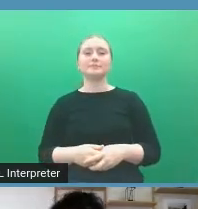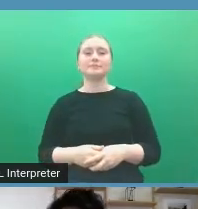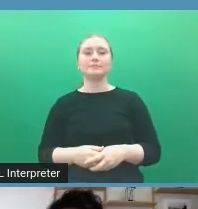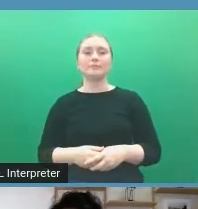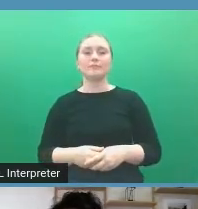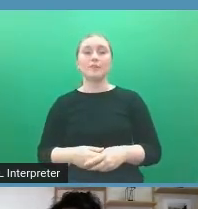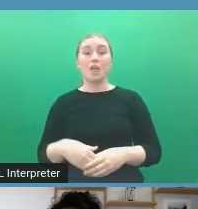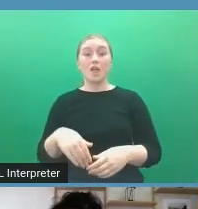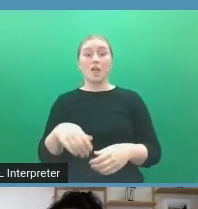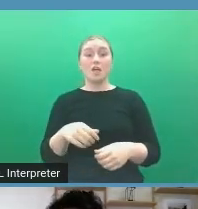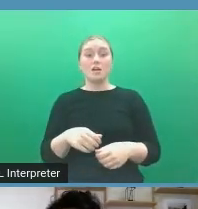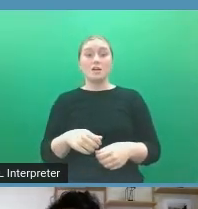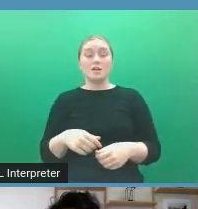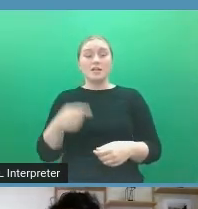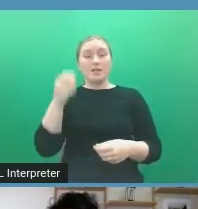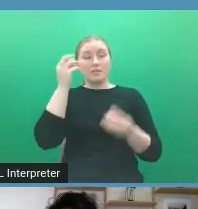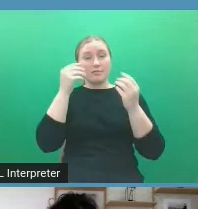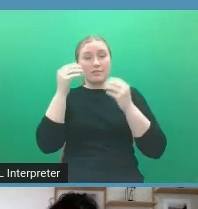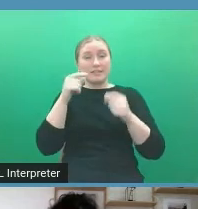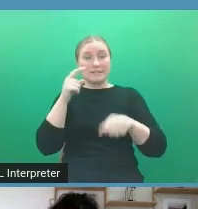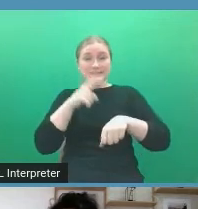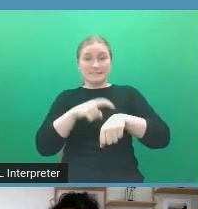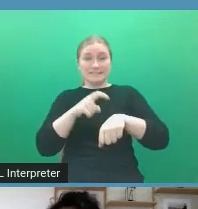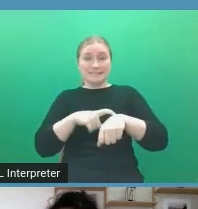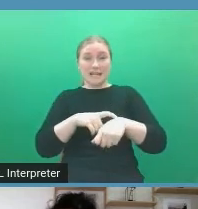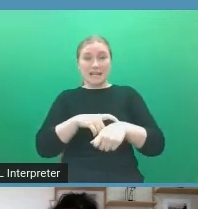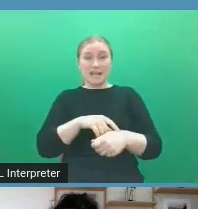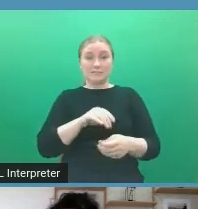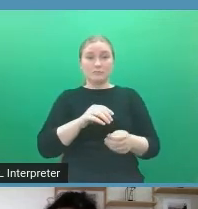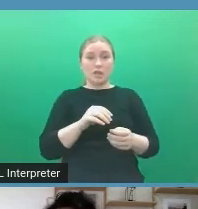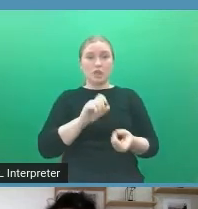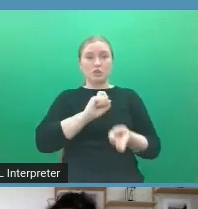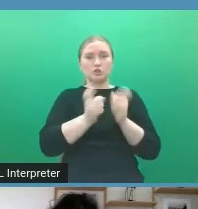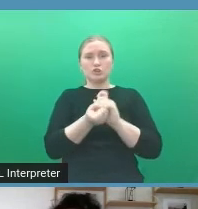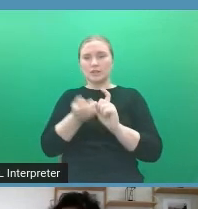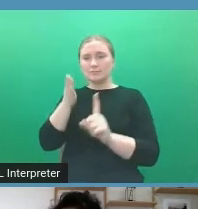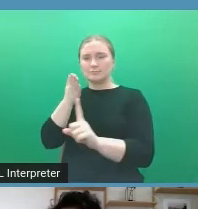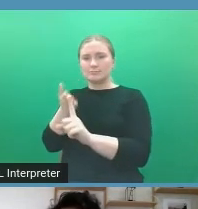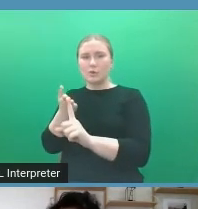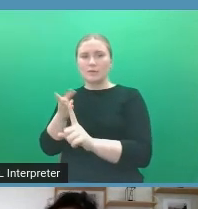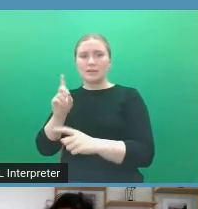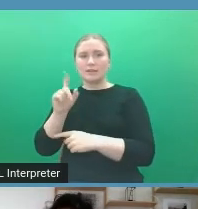on talking, turning our attention to discourse. Essentially a lot of discourse these days it